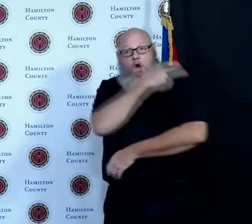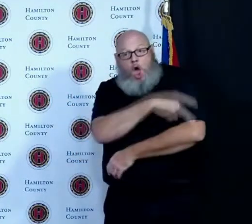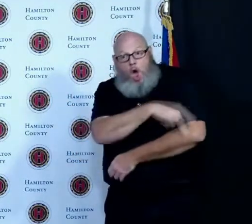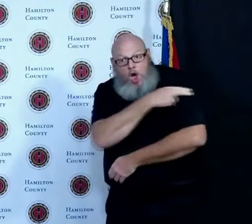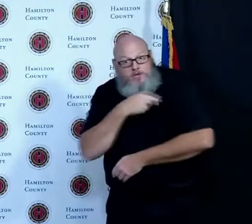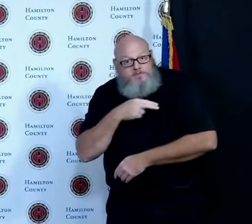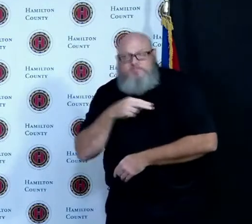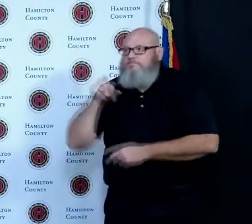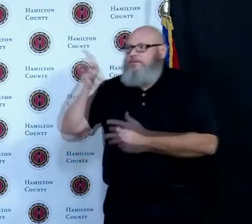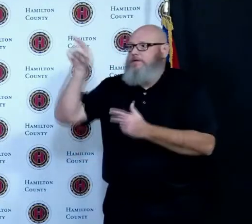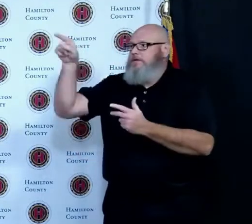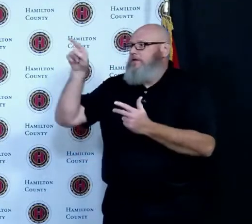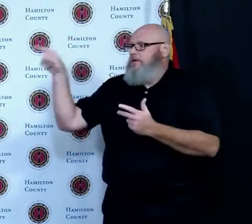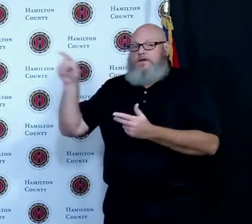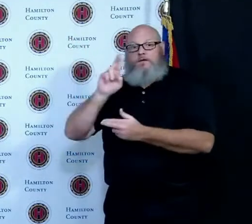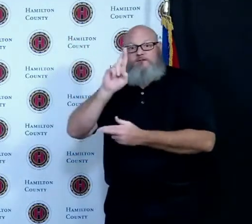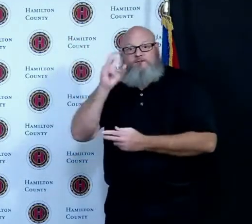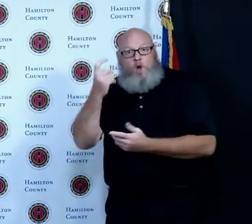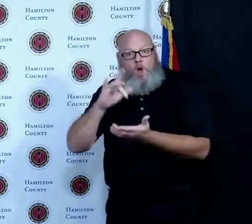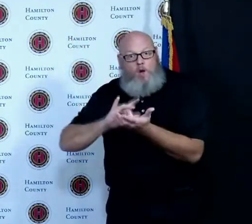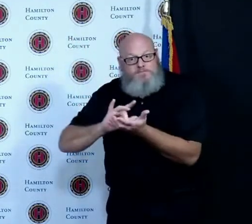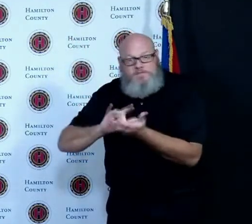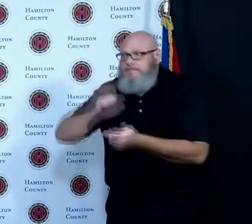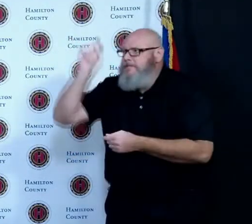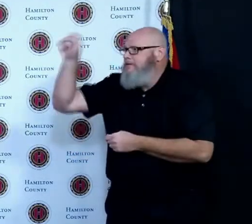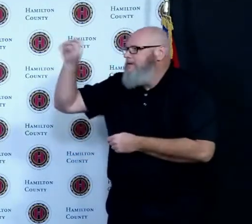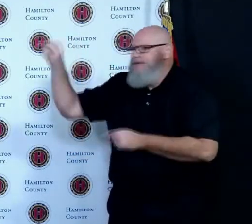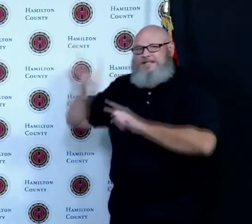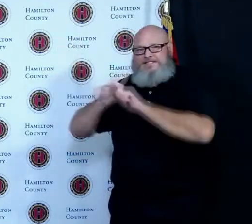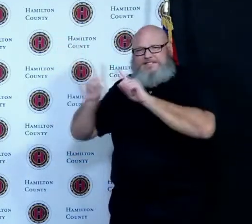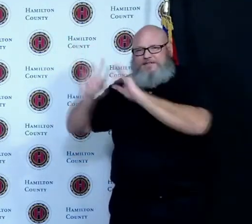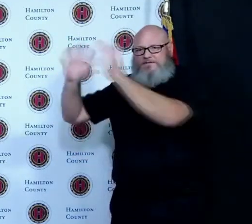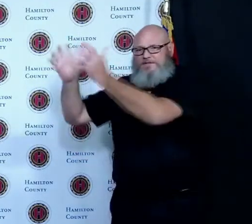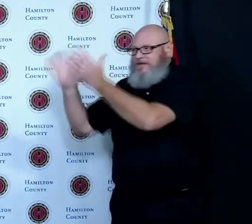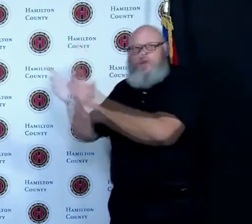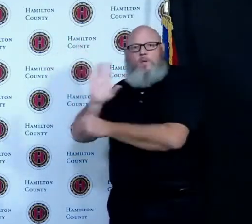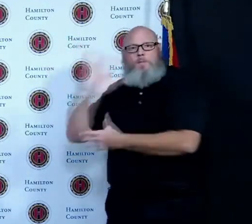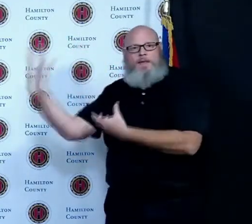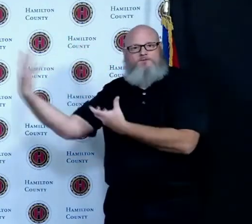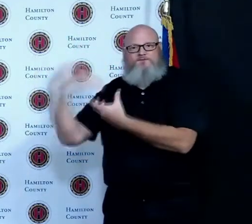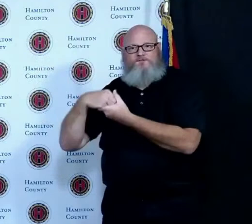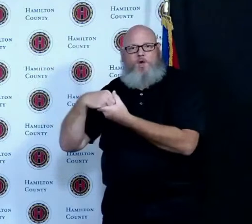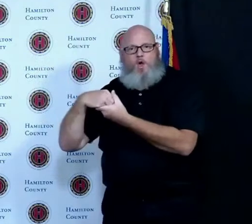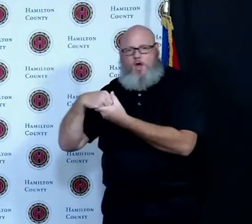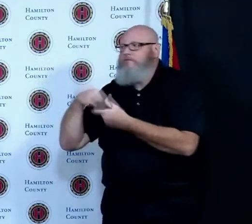so we've got a myriad of ways to distribute the vaccine and my expectation is that we will all